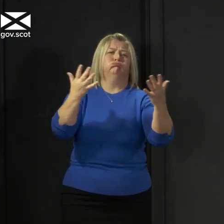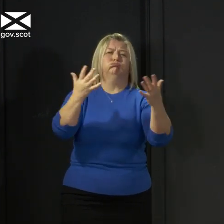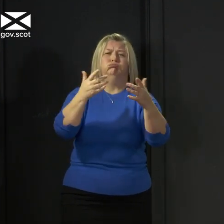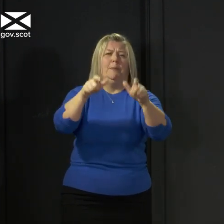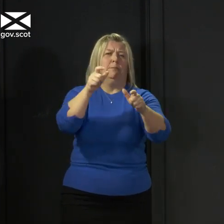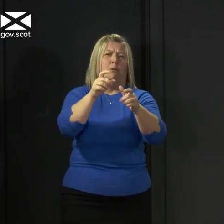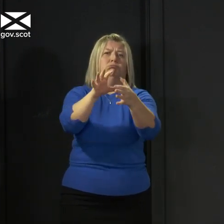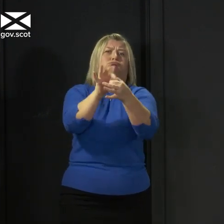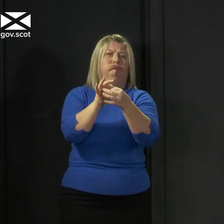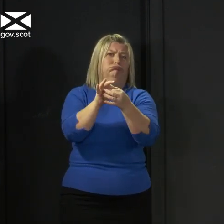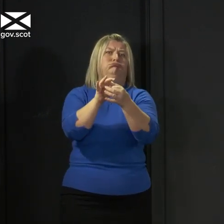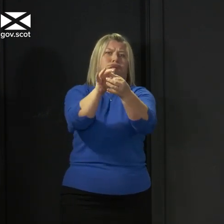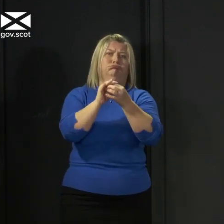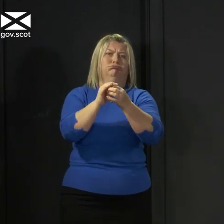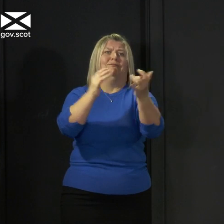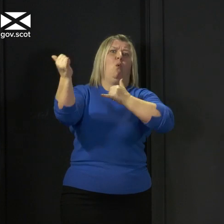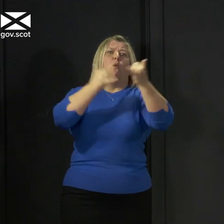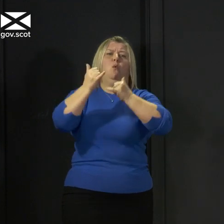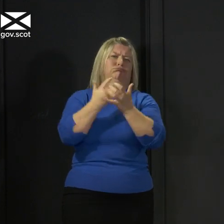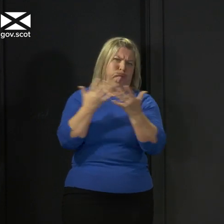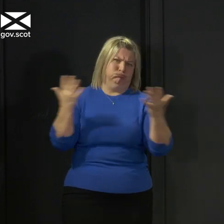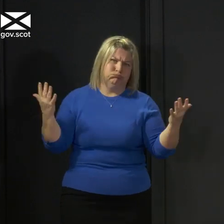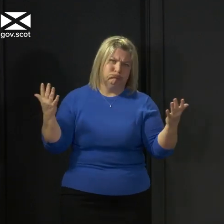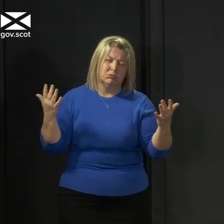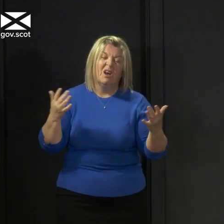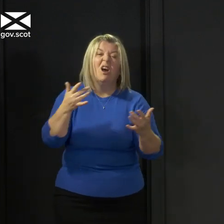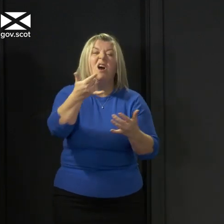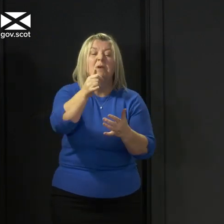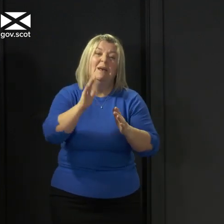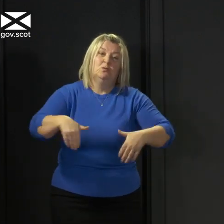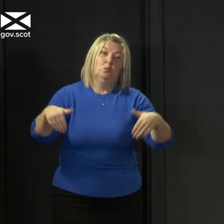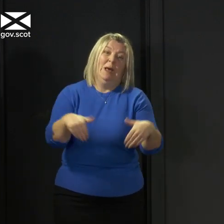volume of calls at some times you might find yourself placed in a queue but